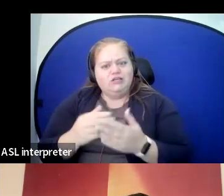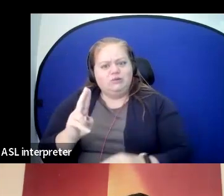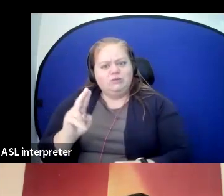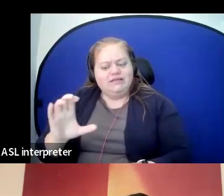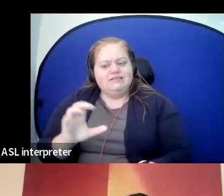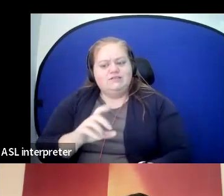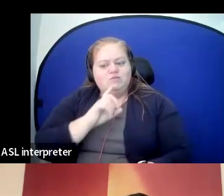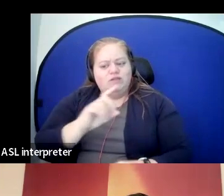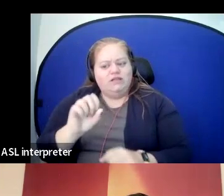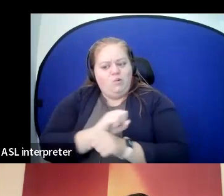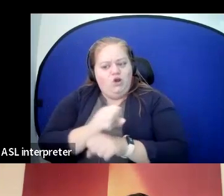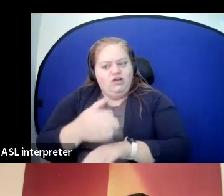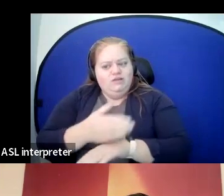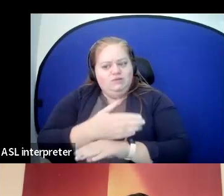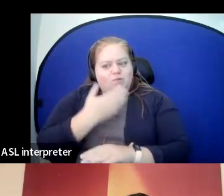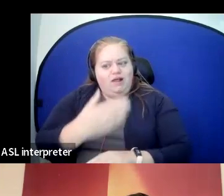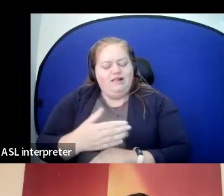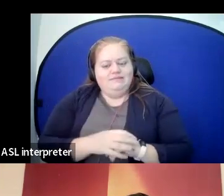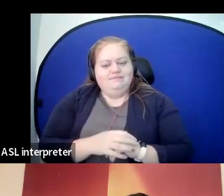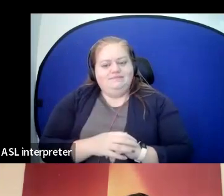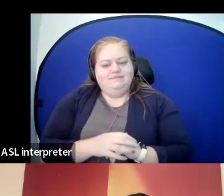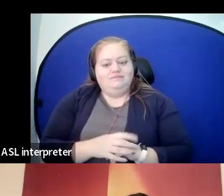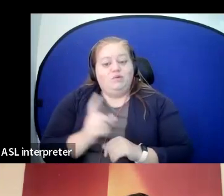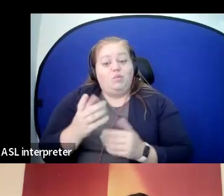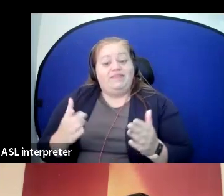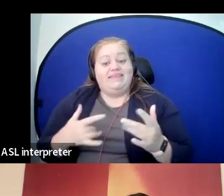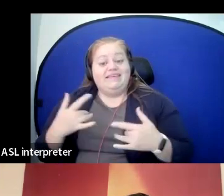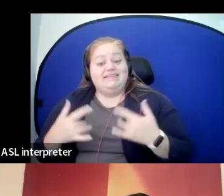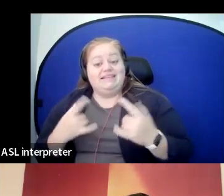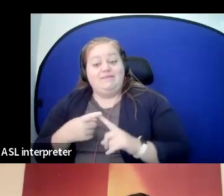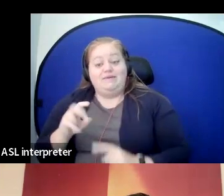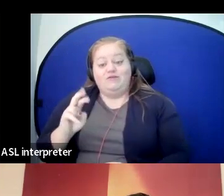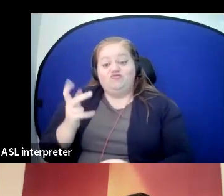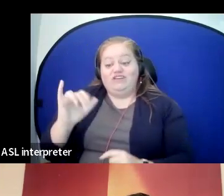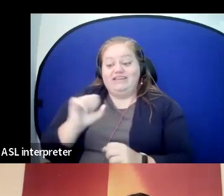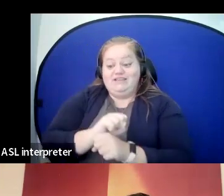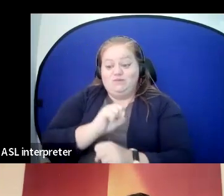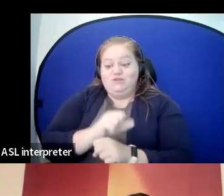And I think what was particularly exciting about what Ricky has been doing is also not just building the tool